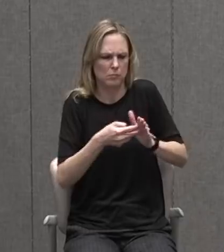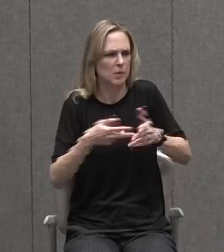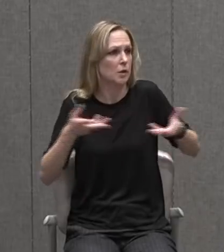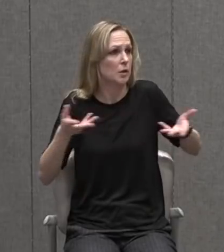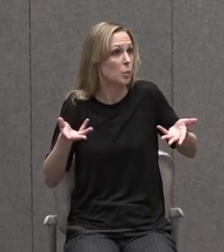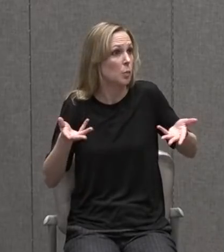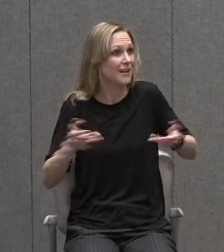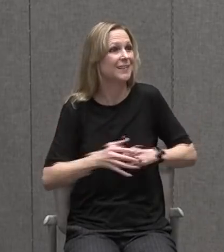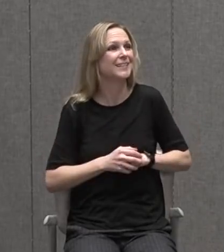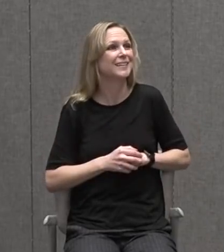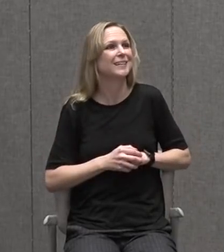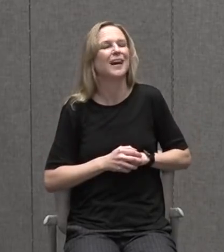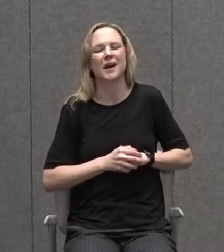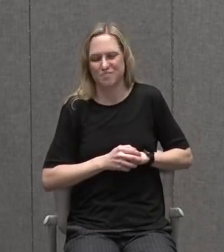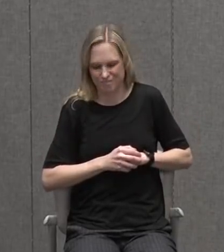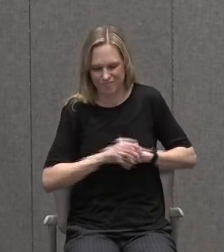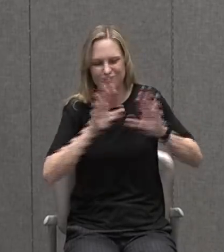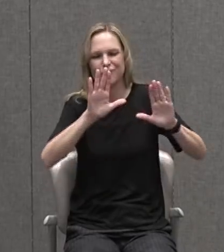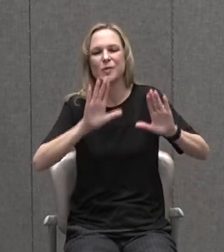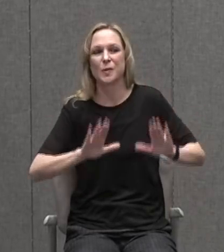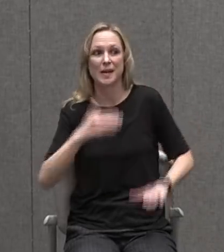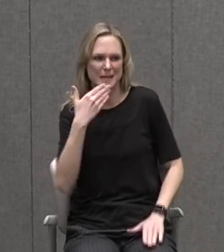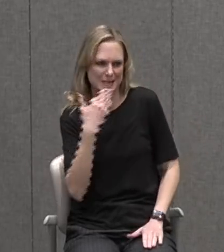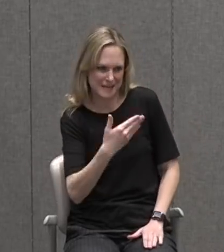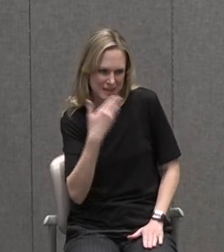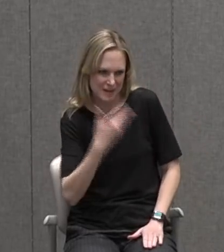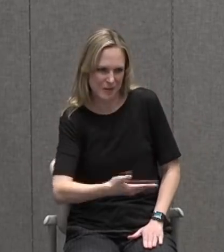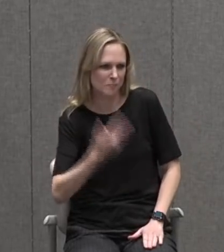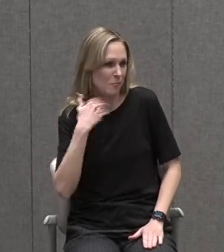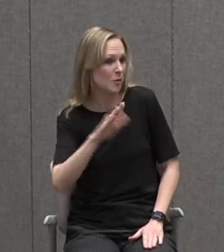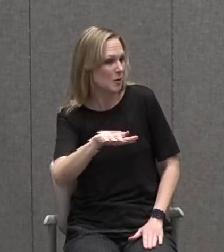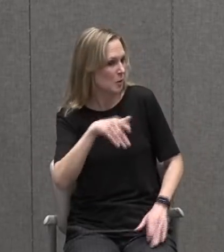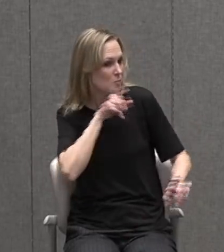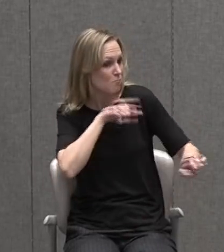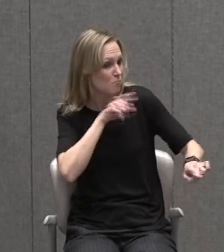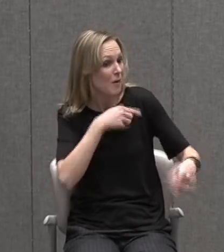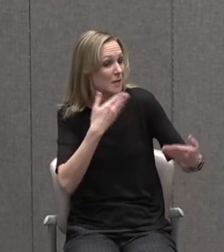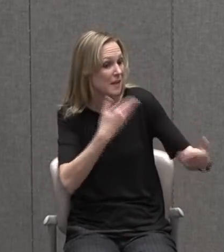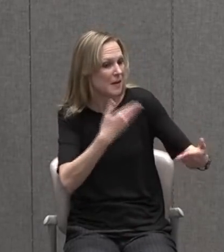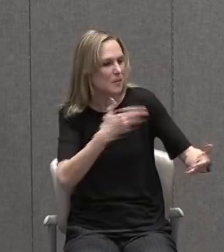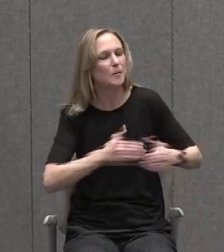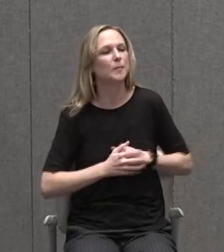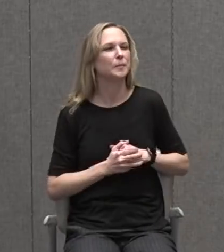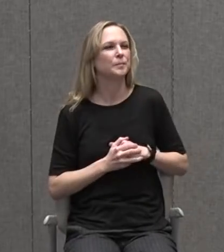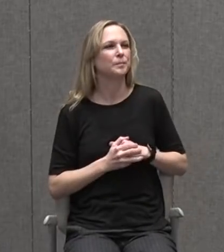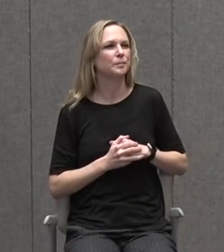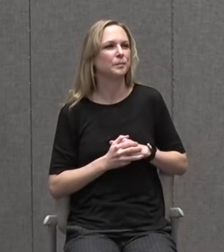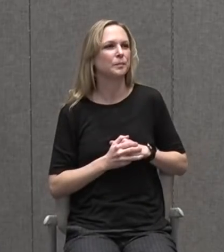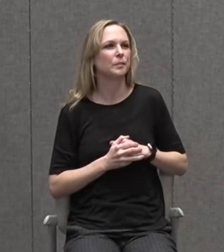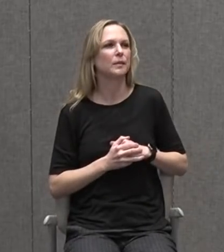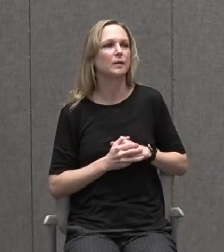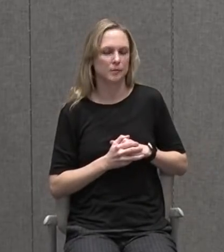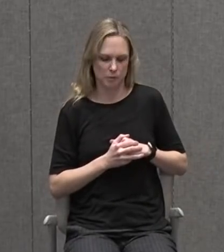Great, thank you, I appreciate your input. So let's go ahead and let's get a definition going, based